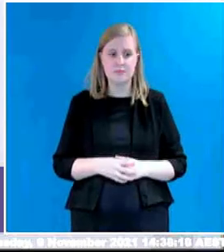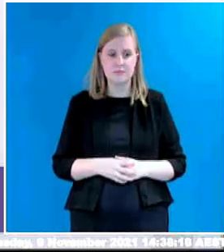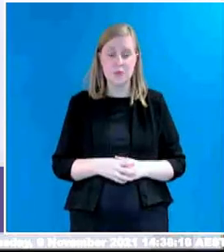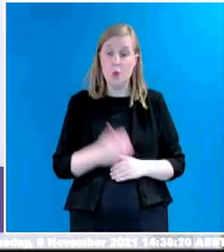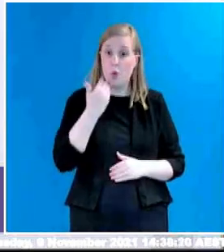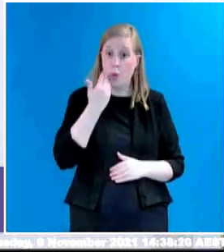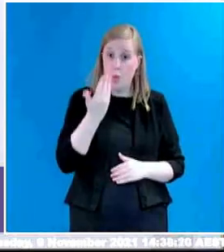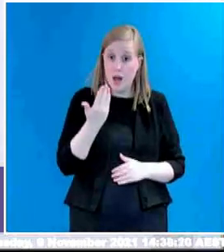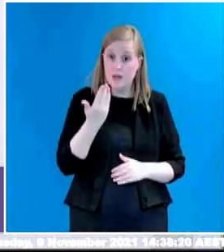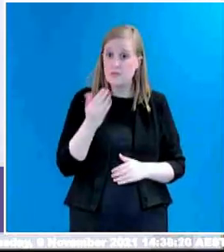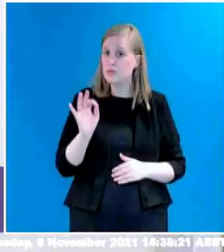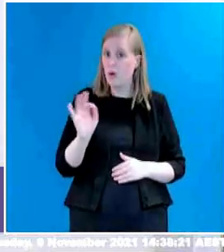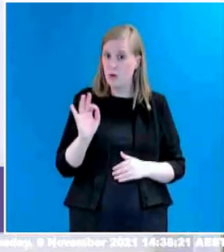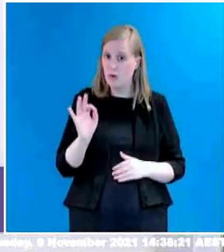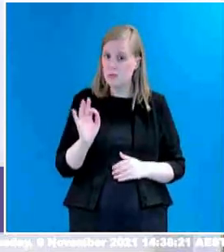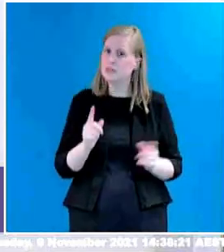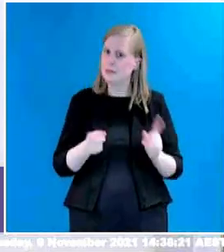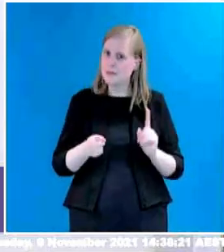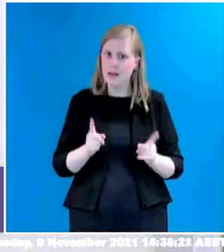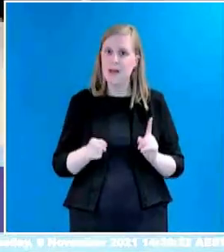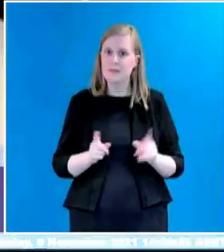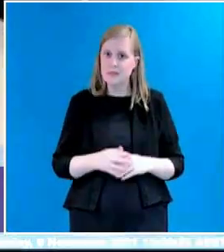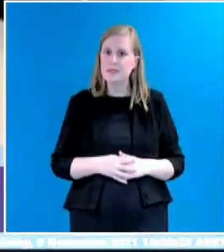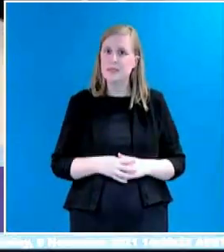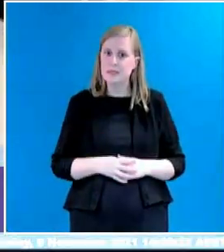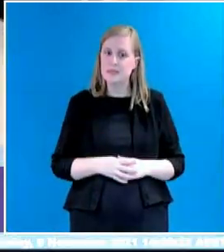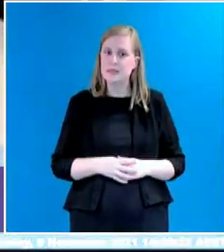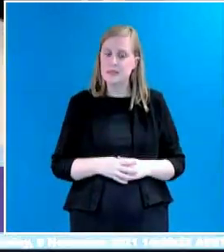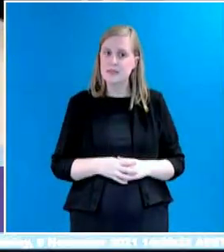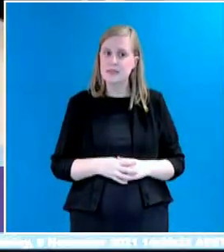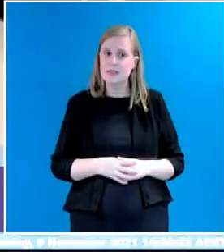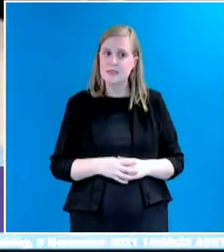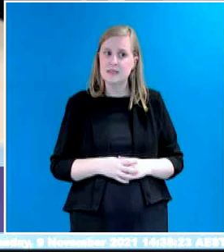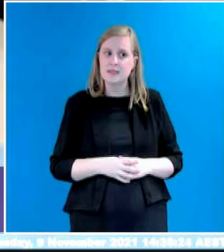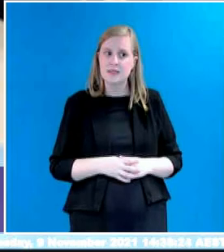international obligations sit at a level of generality that is way above what is